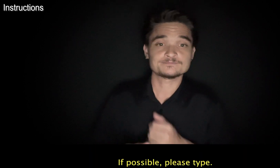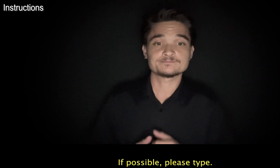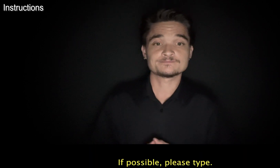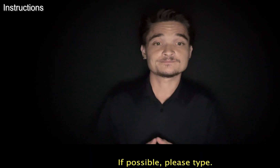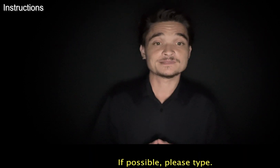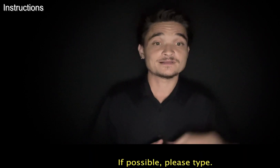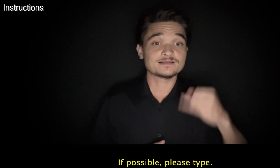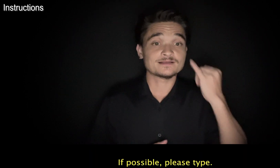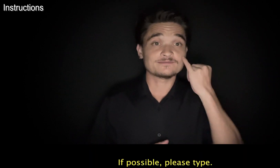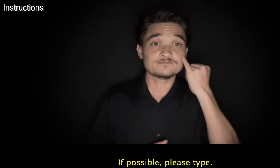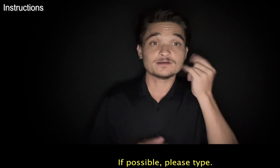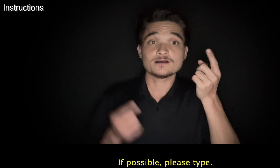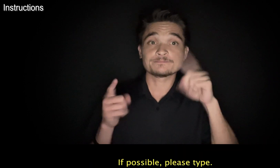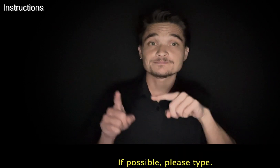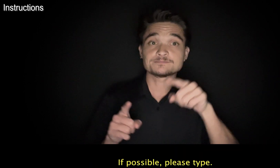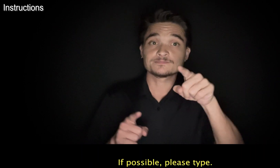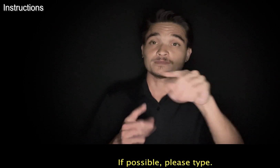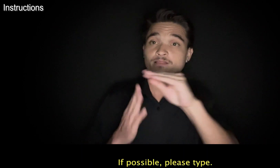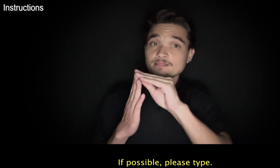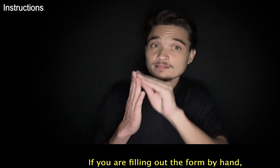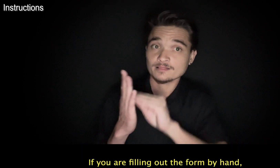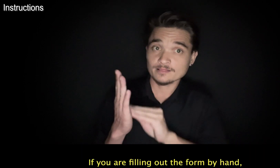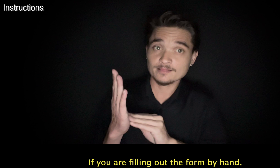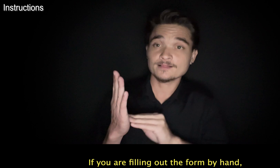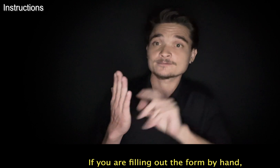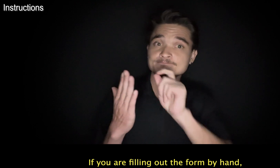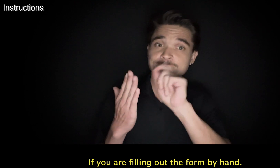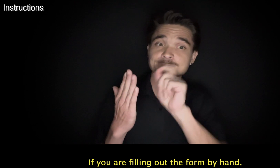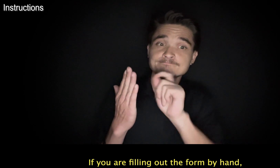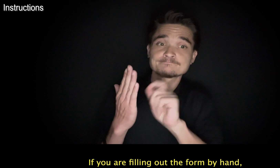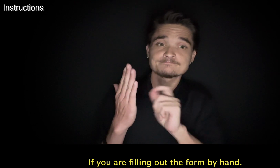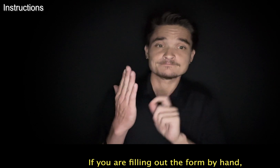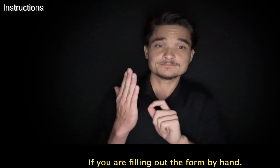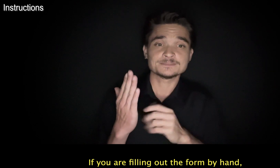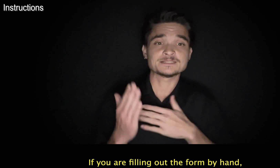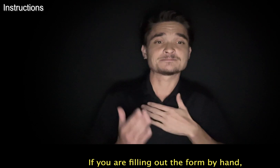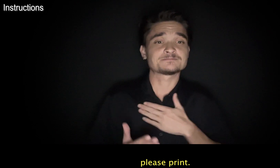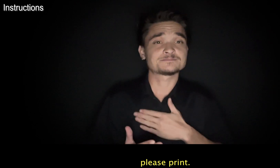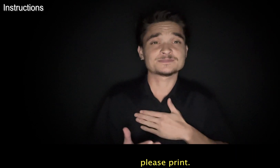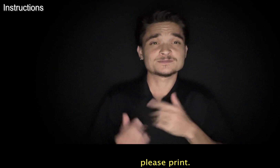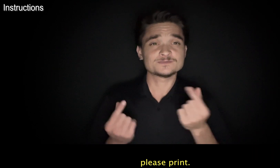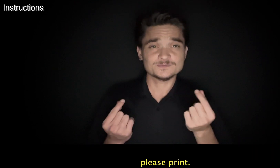If possible, please type. If you are filling out the form by hand, please print.